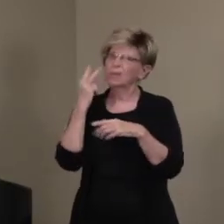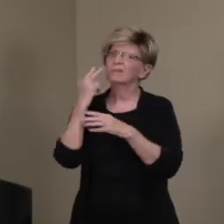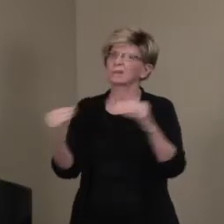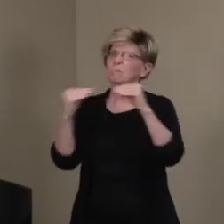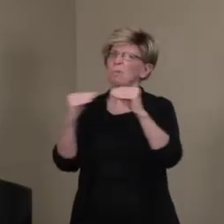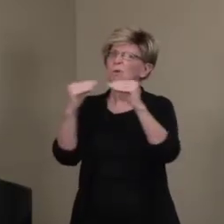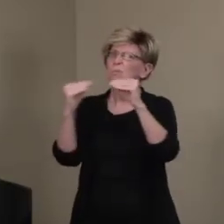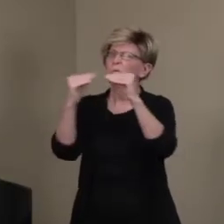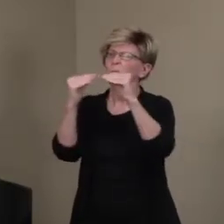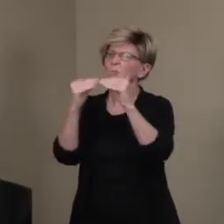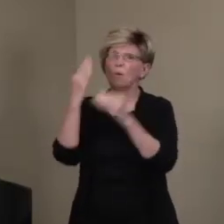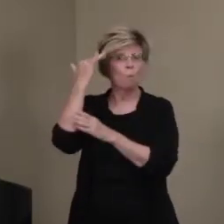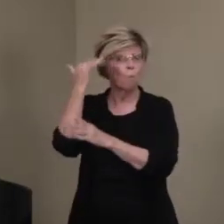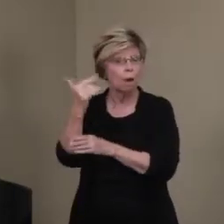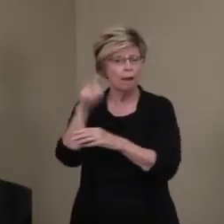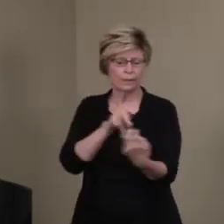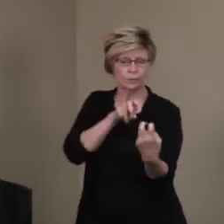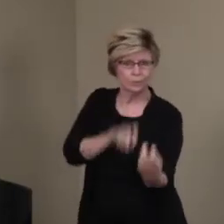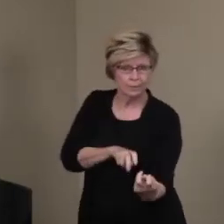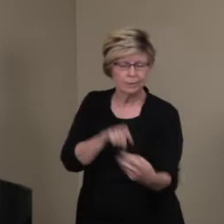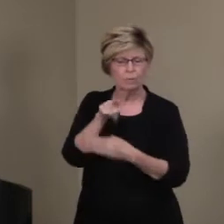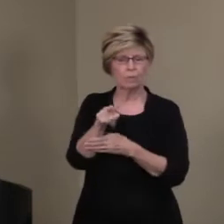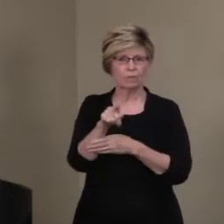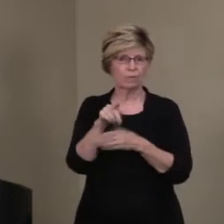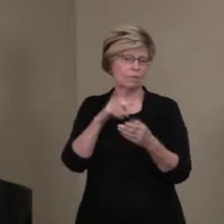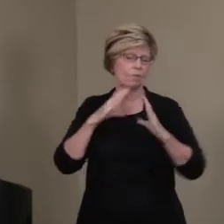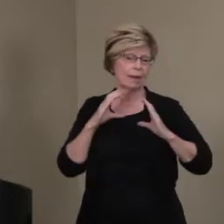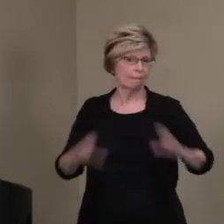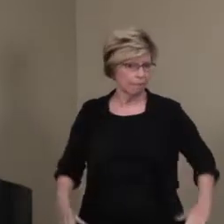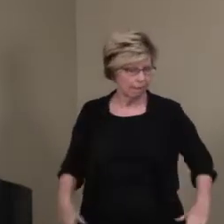each one of these for you and we're seeing some of these more and more that